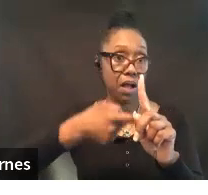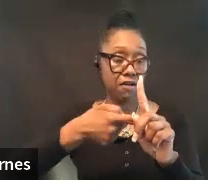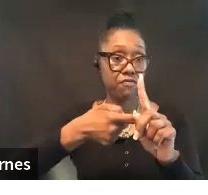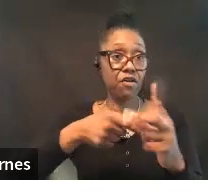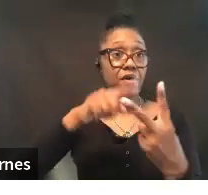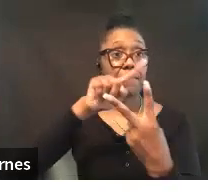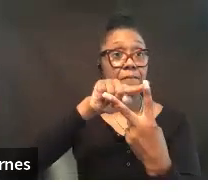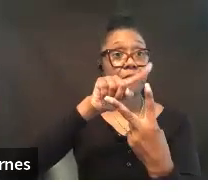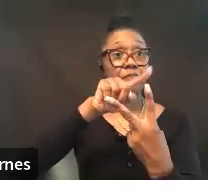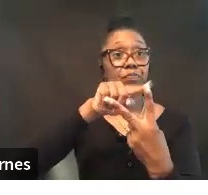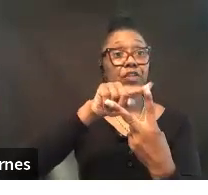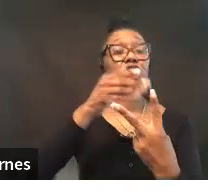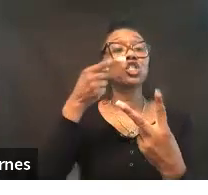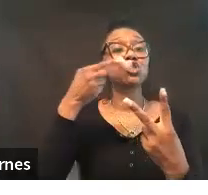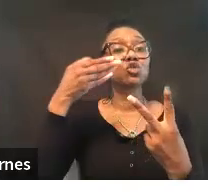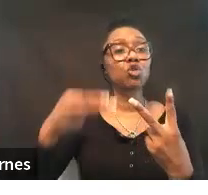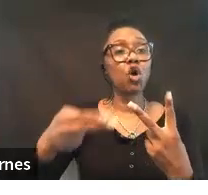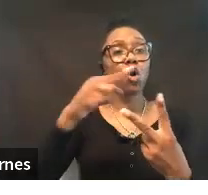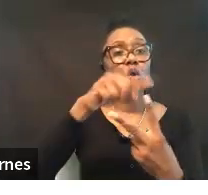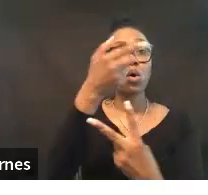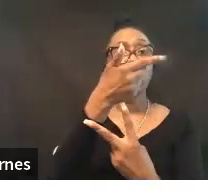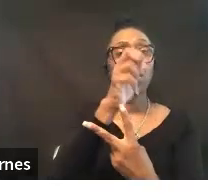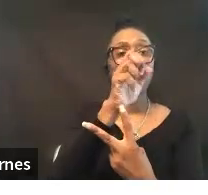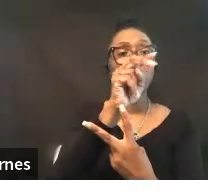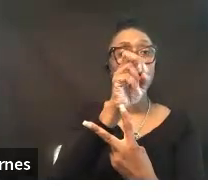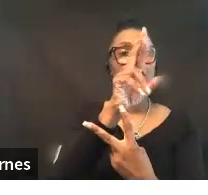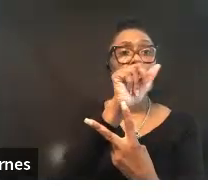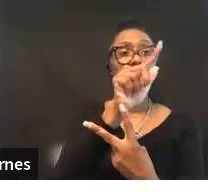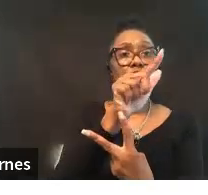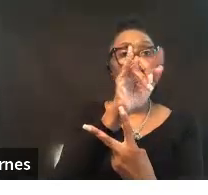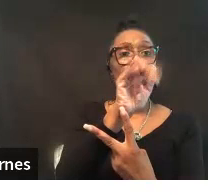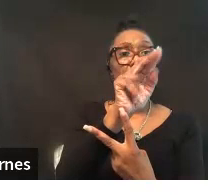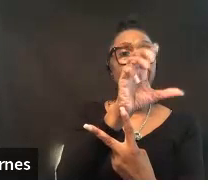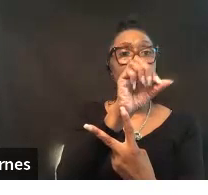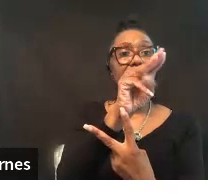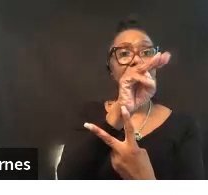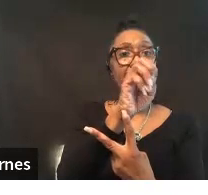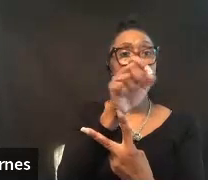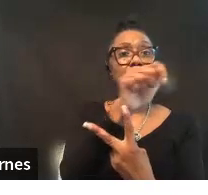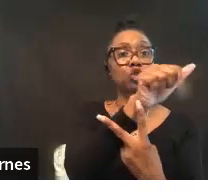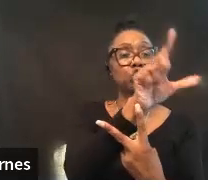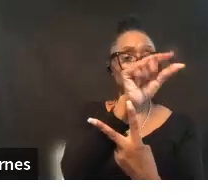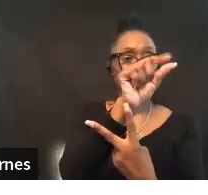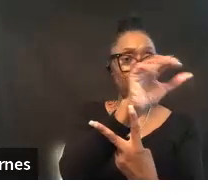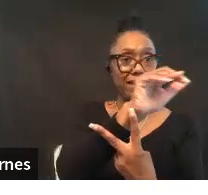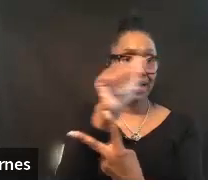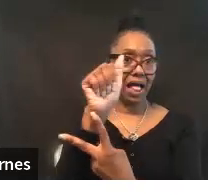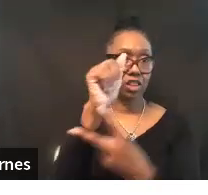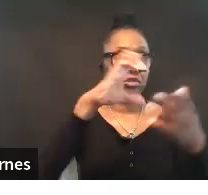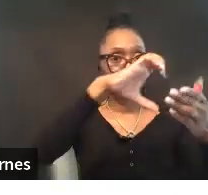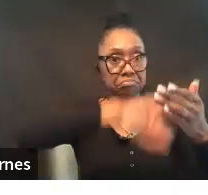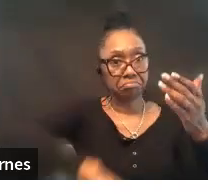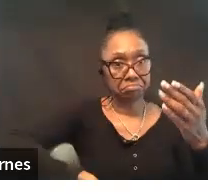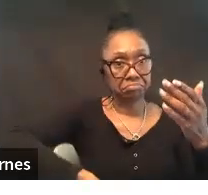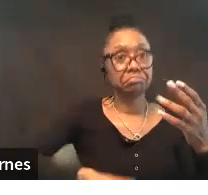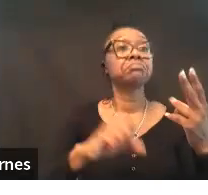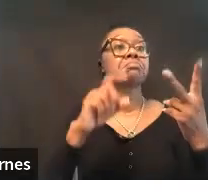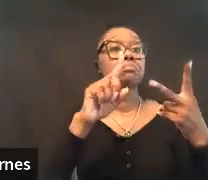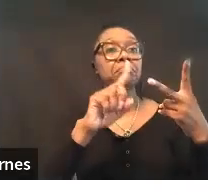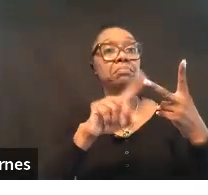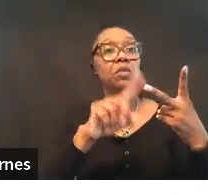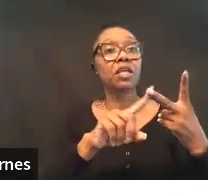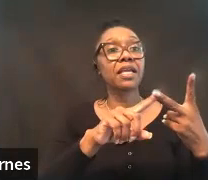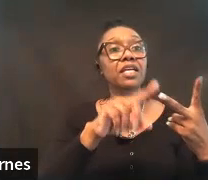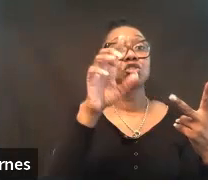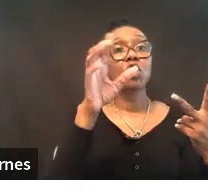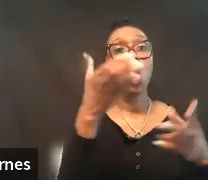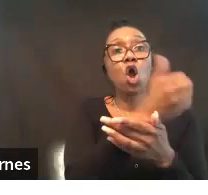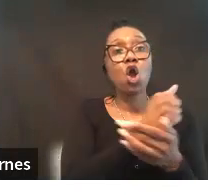The first exclusion is called the general income exclusion of $20. The second exclusion is known as the earned income exclusion of $65.